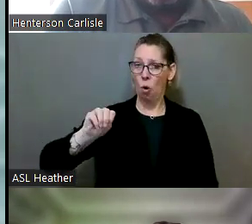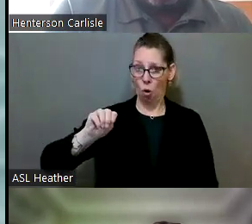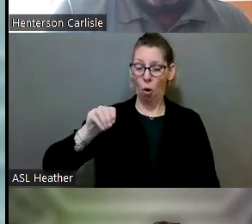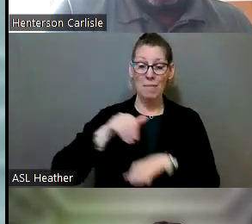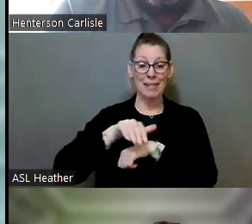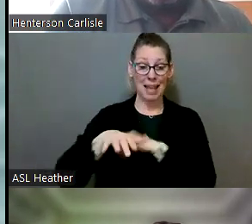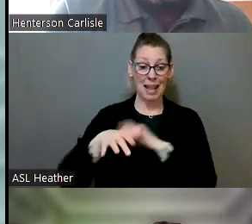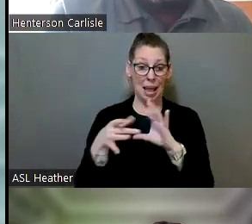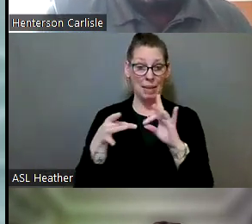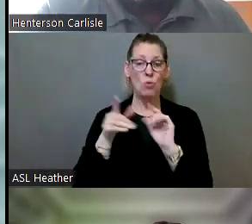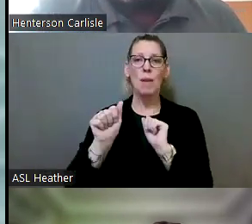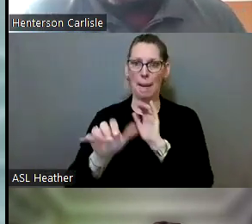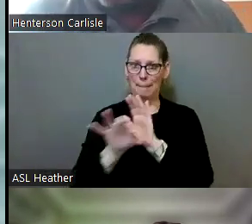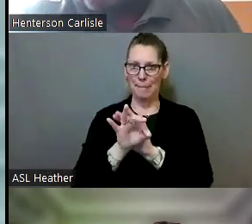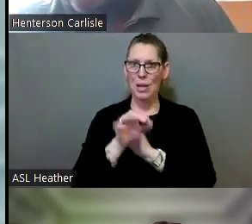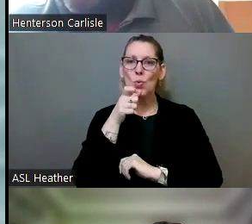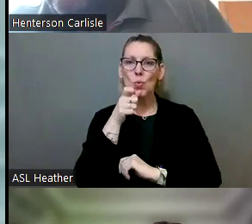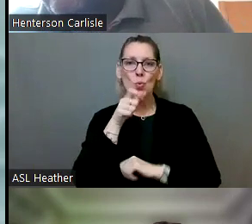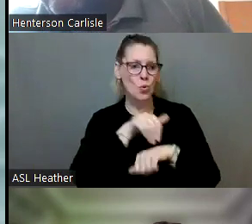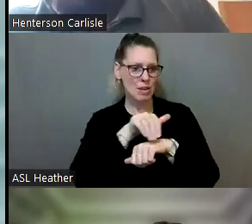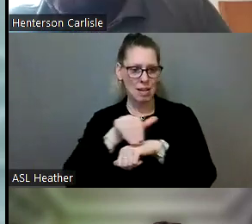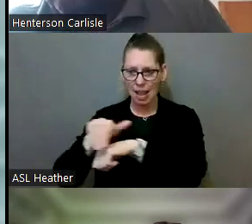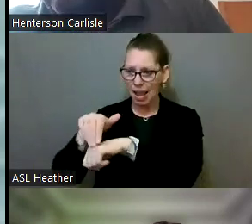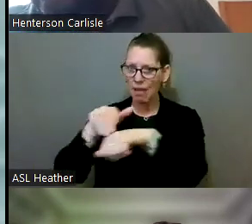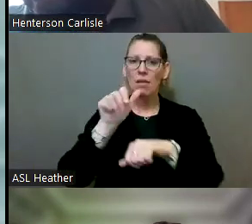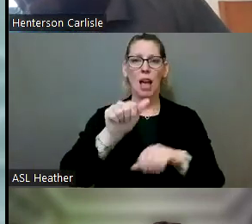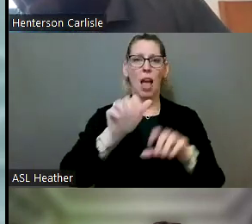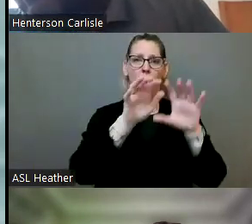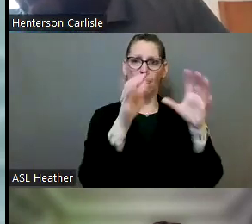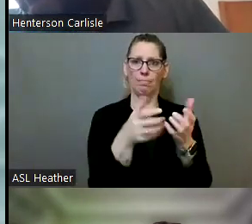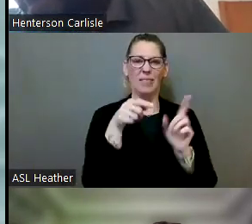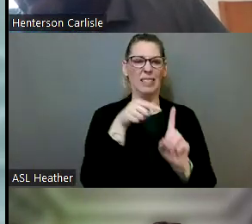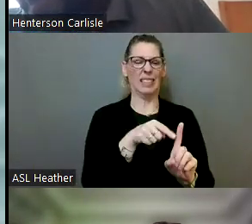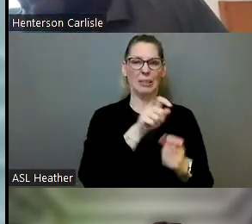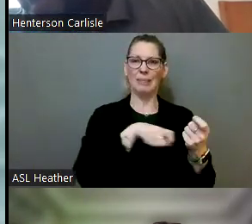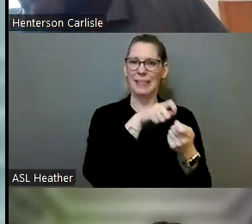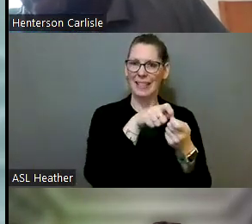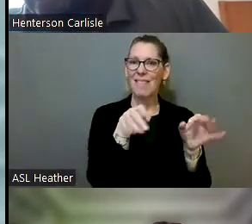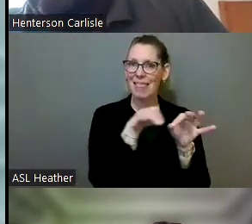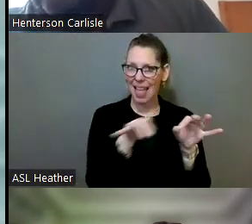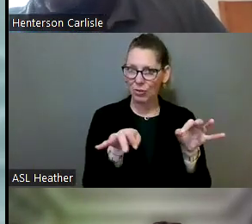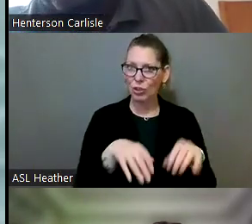out to; so you can build a group around that specific language and videos like